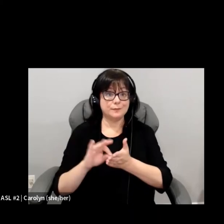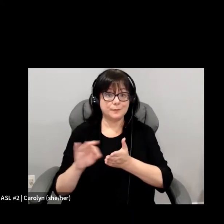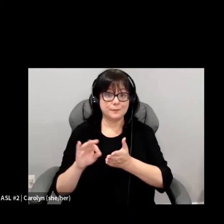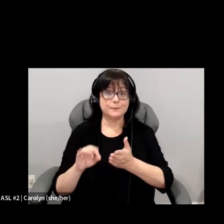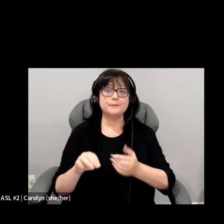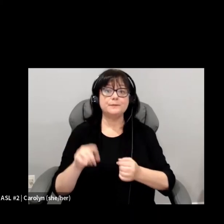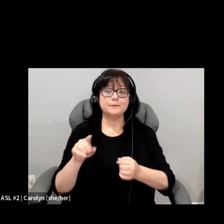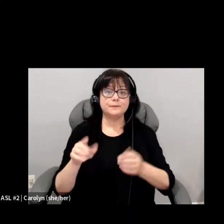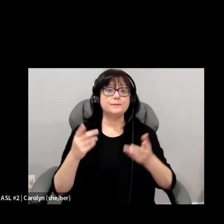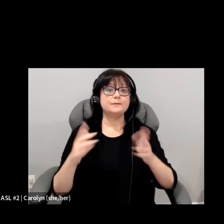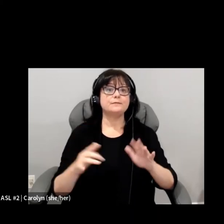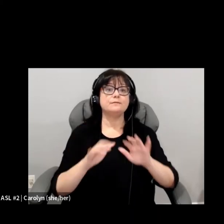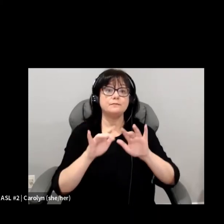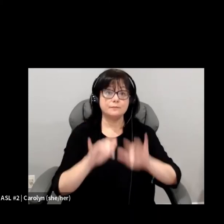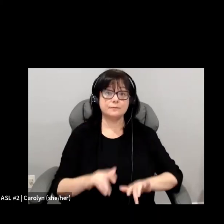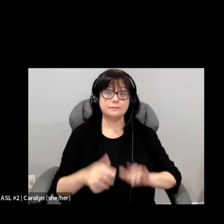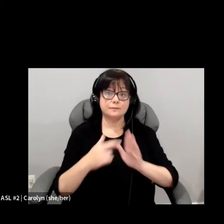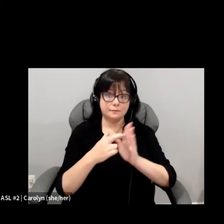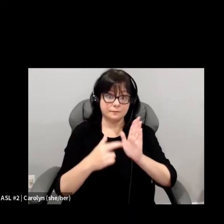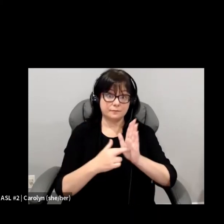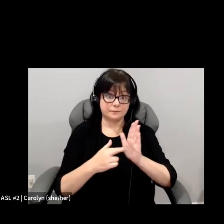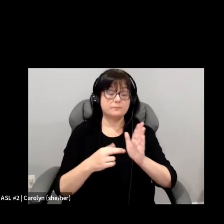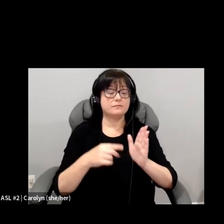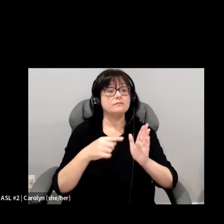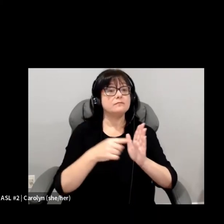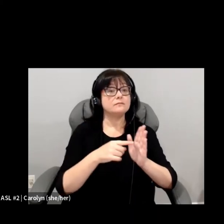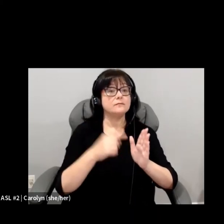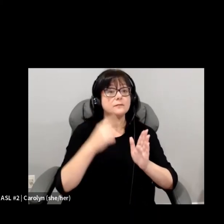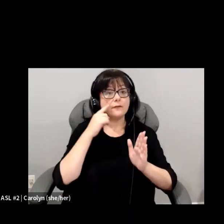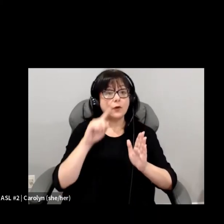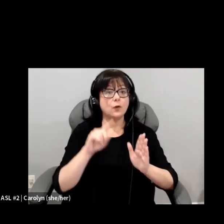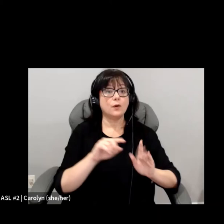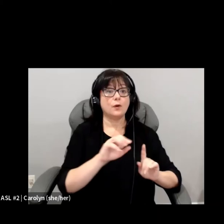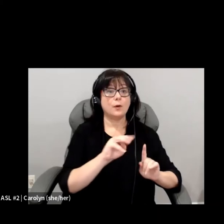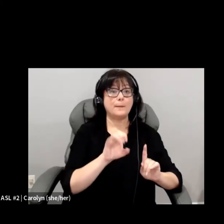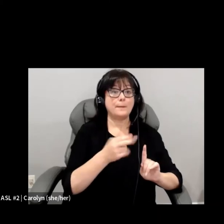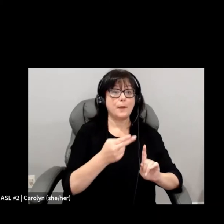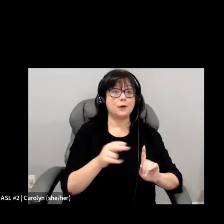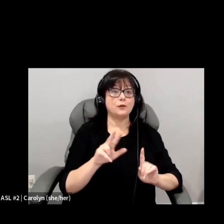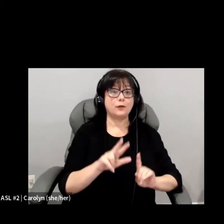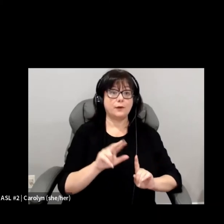THE FINANCIAL STATEMENTS OF ARCH AS OF MARCH 31, 2022.